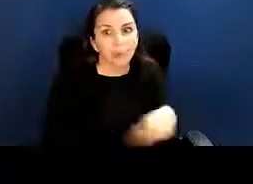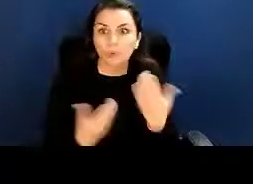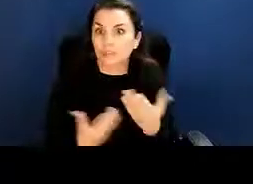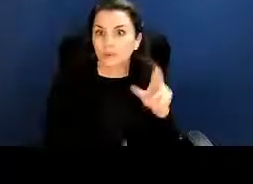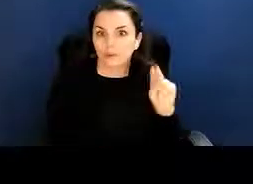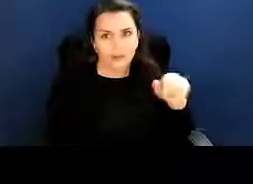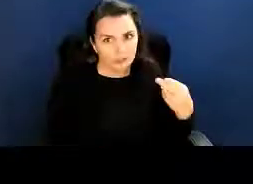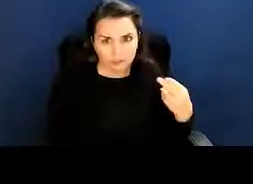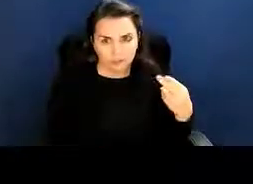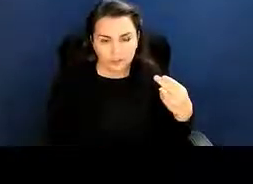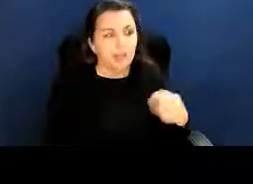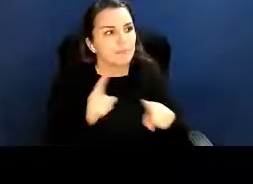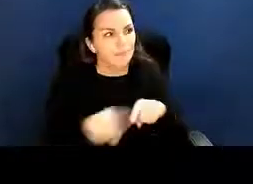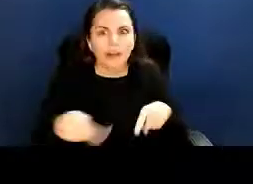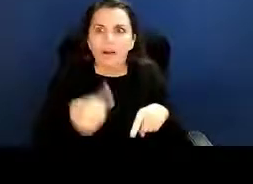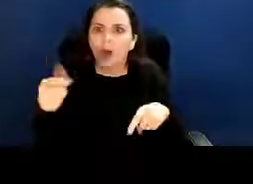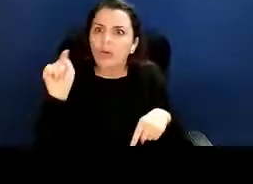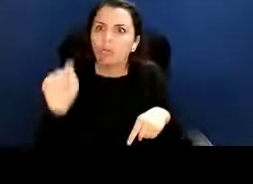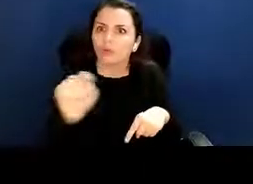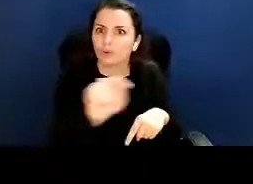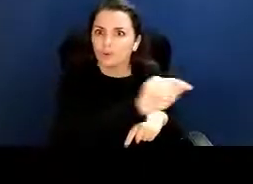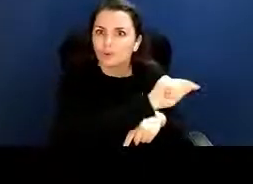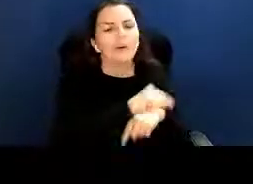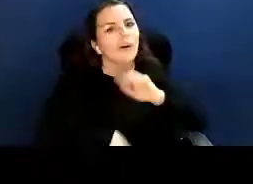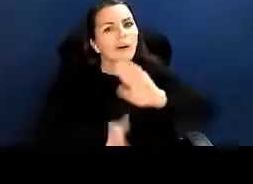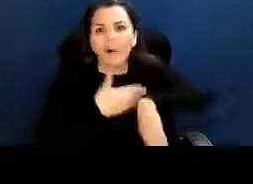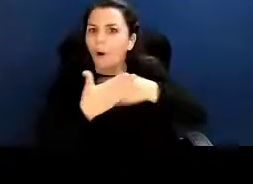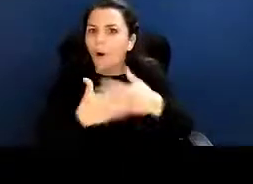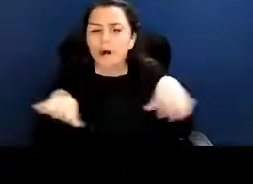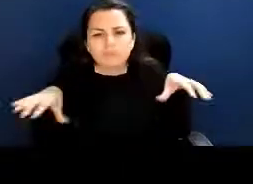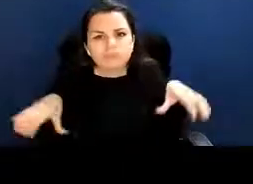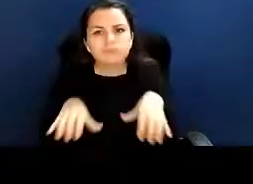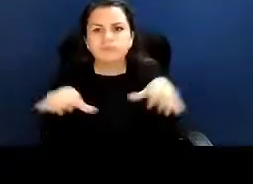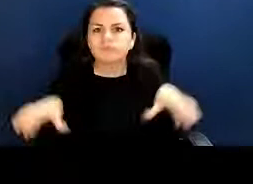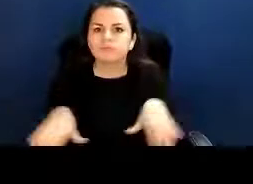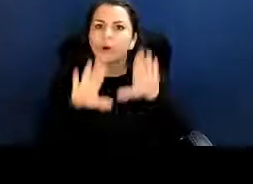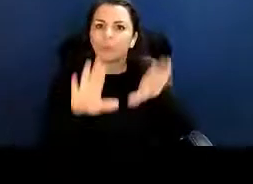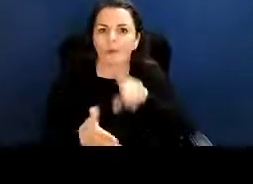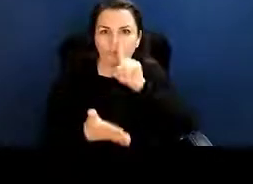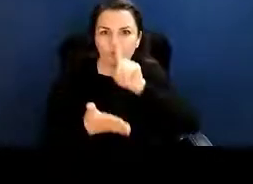not just major research centers. The R15 is a research grant program